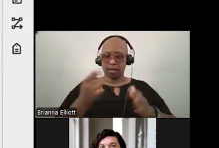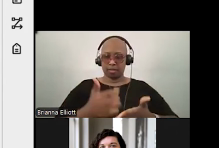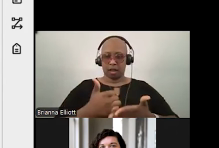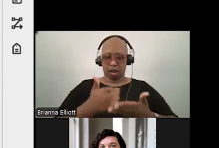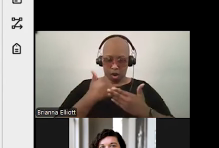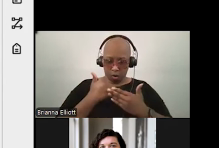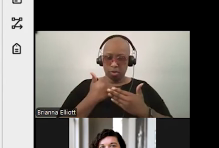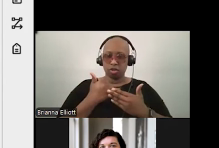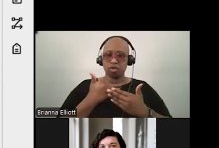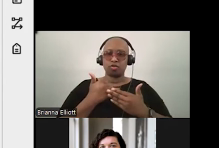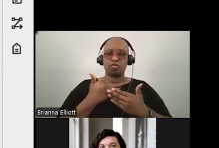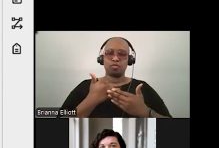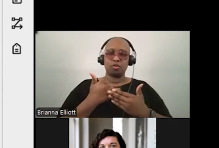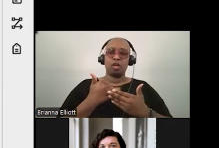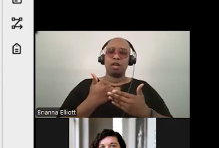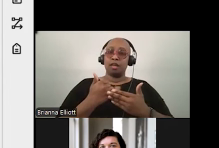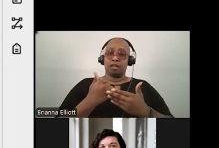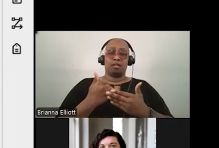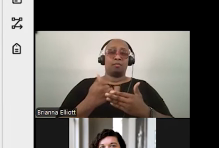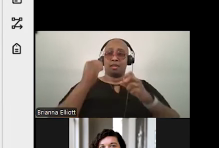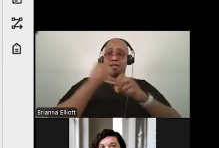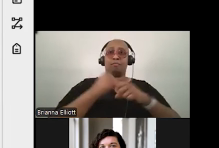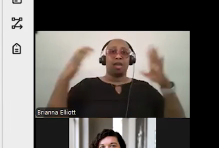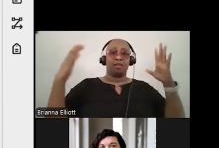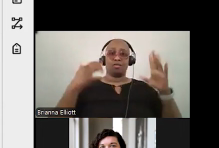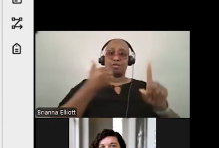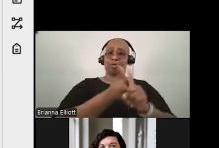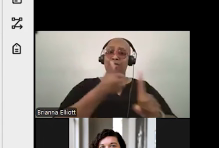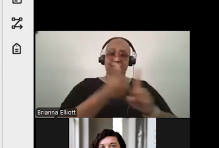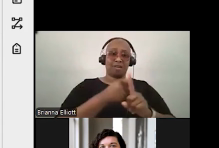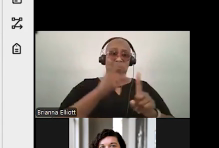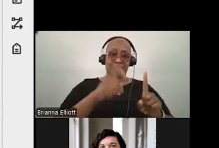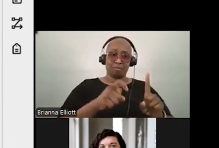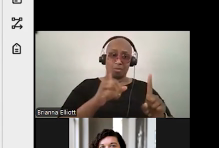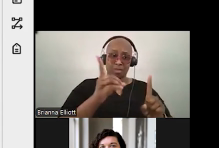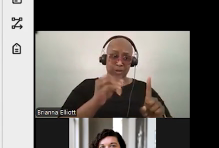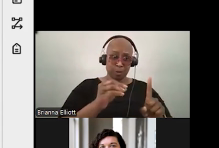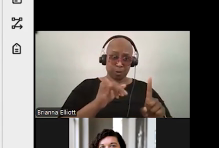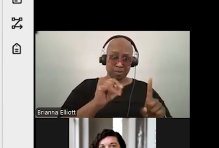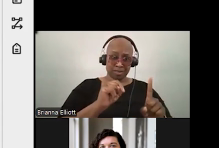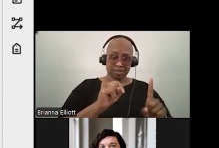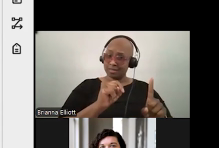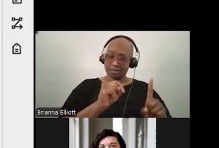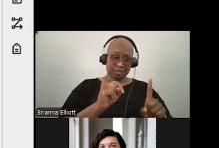having to do all of that on your own. It would be an absolute pain. Just to show you again something